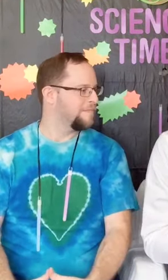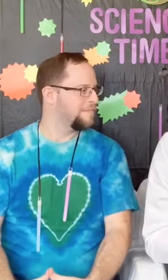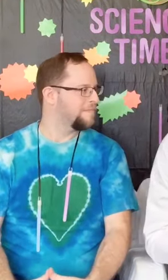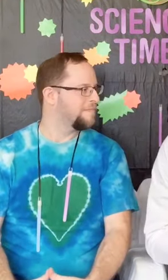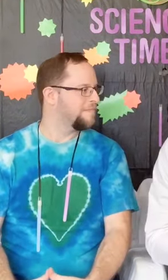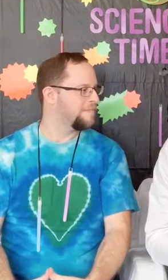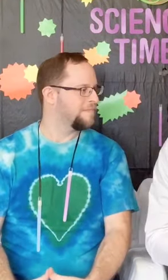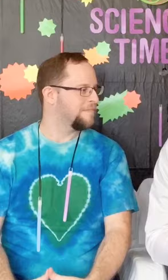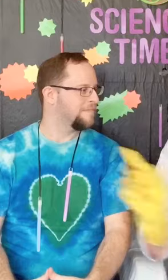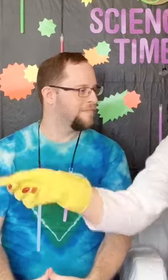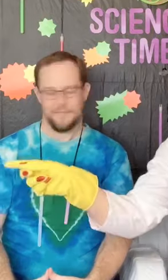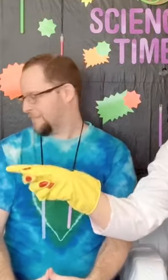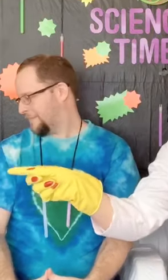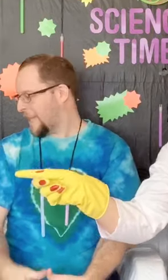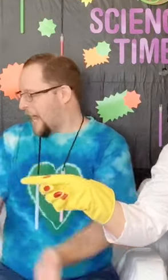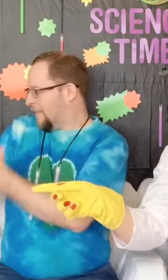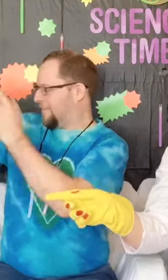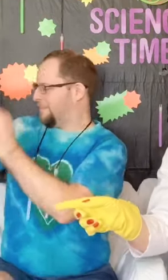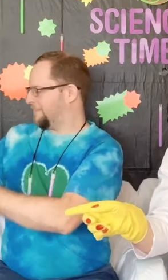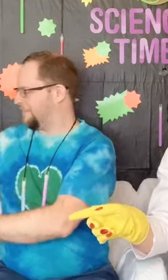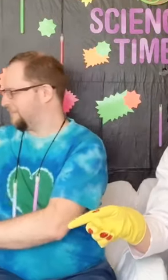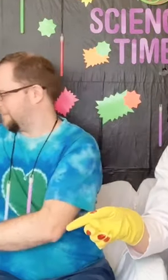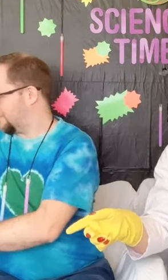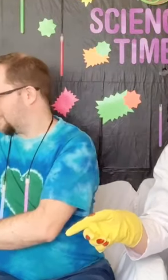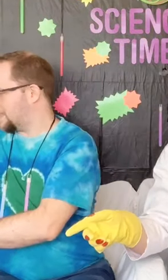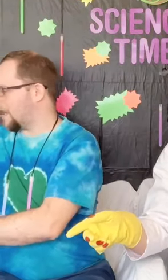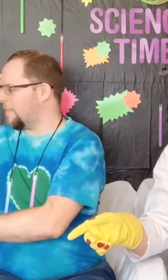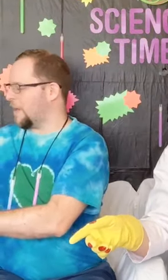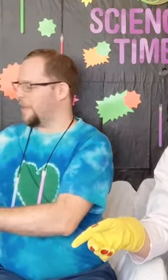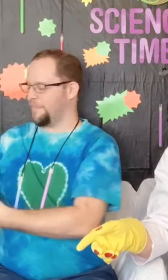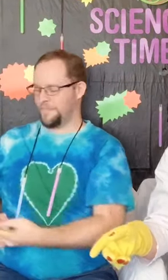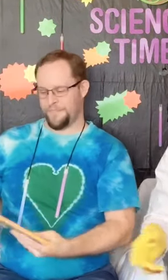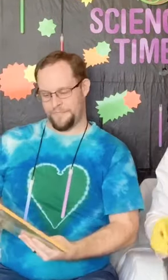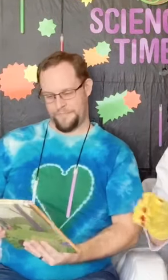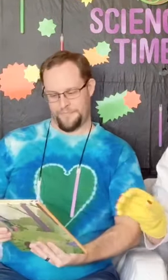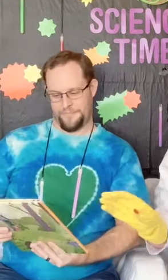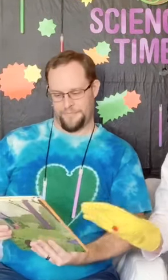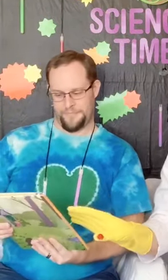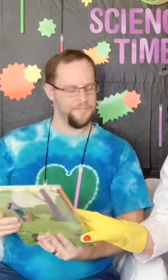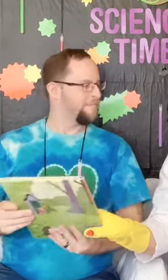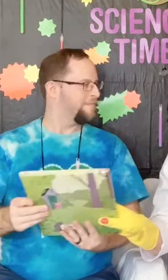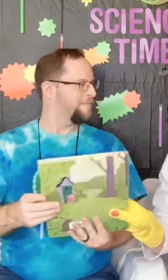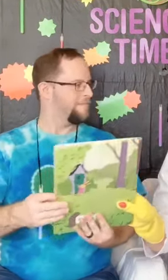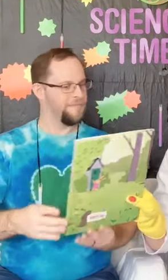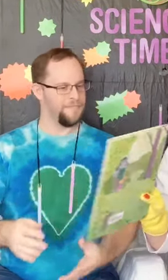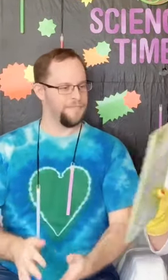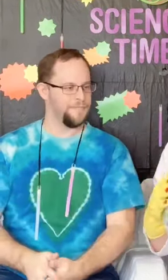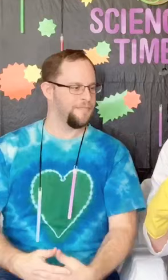Just by chance. It's right there. AARON: Oh! Snuck up on me! CALI: This is Charlotte